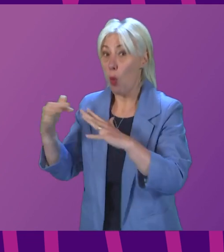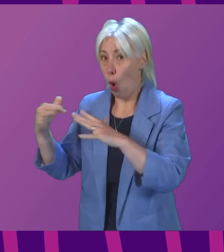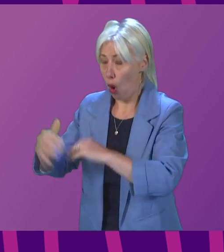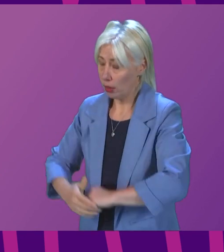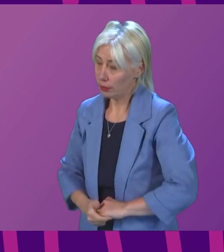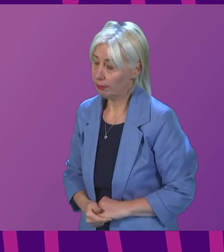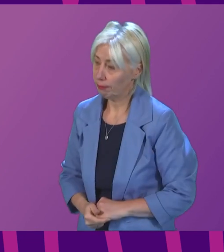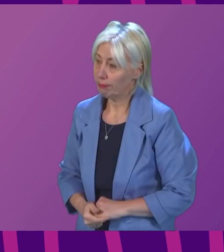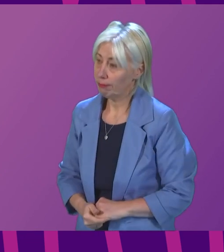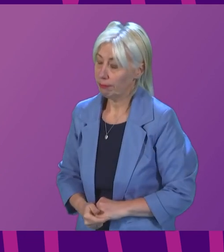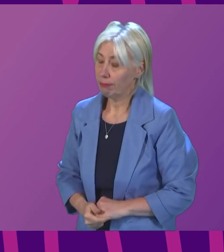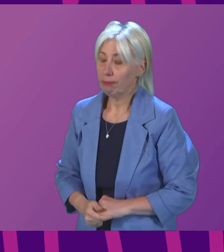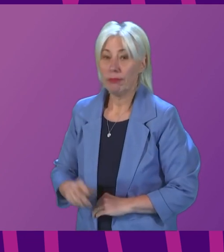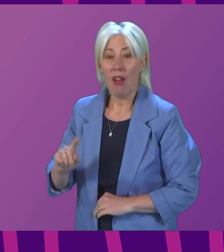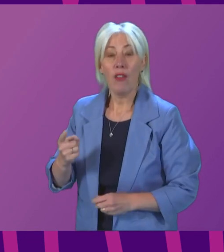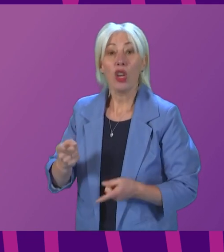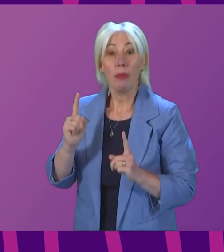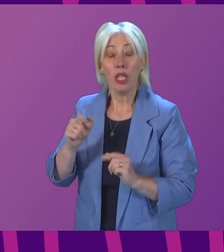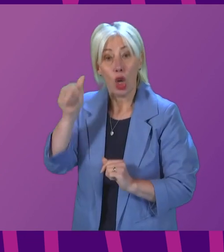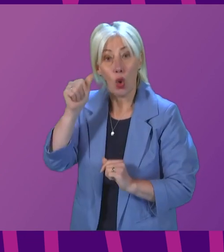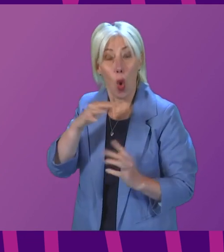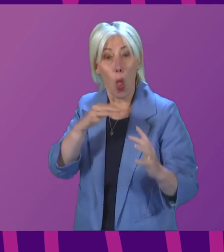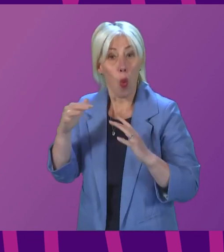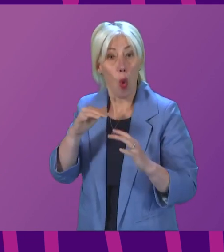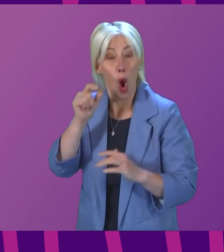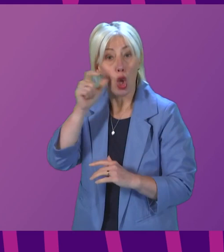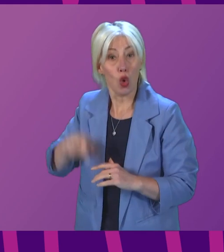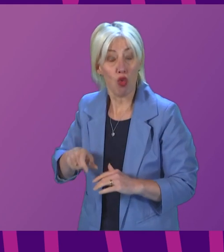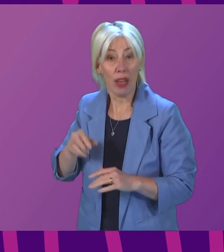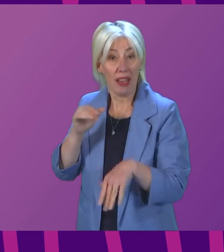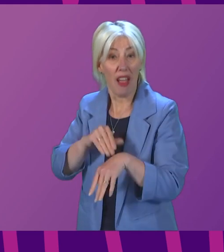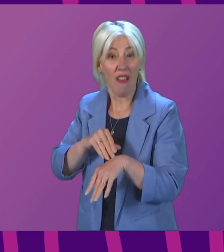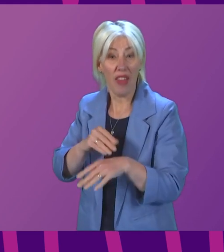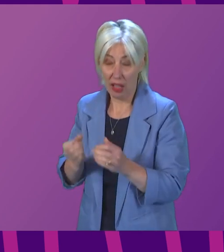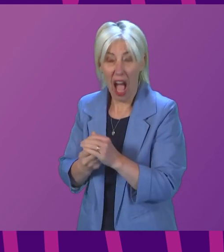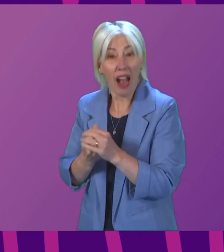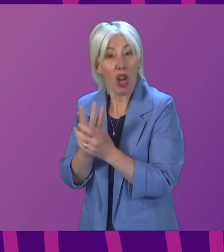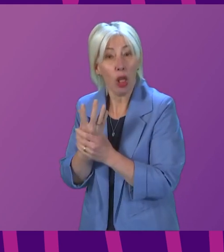The First Minister will be aware that the war in Ukraine, which is closely linked to